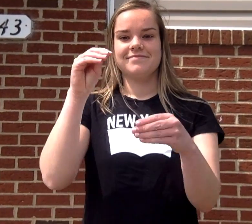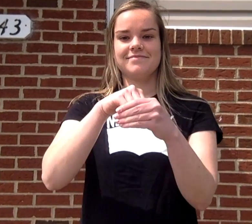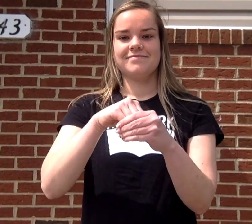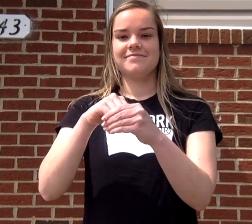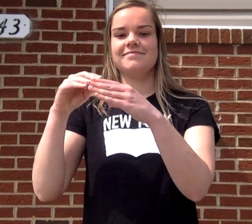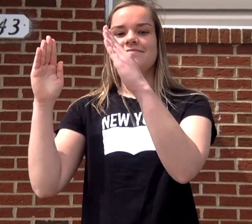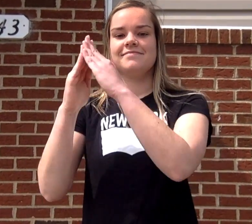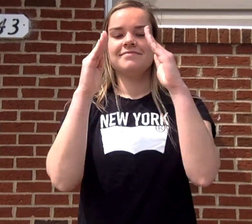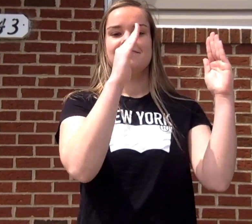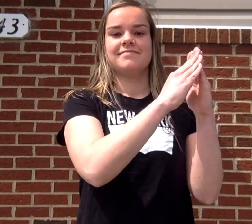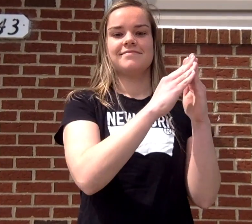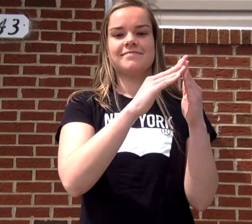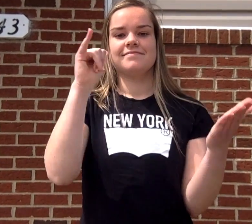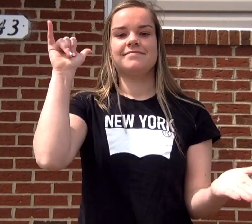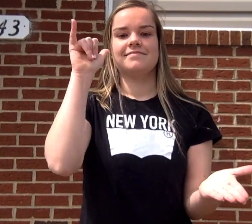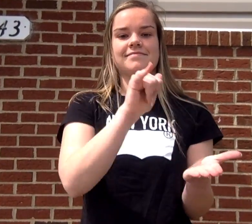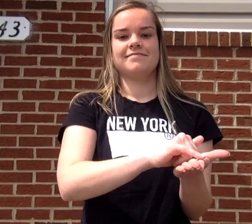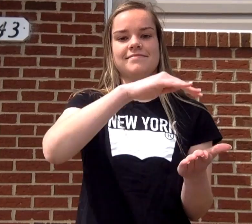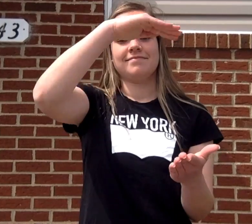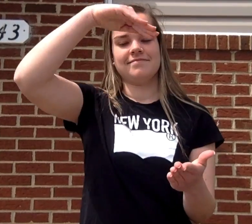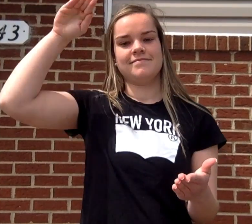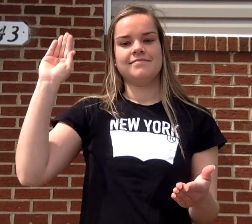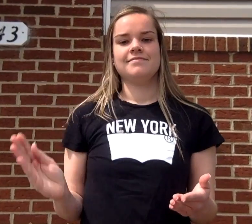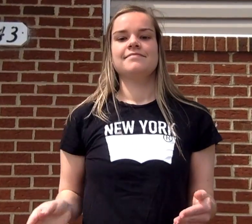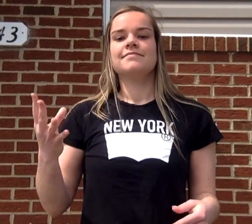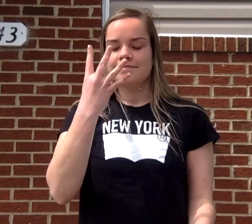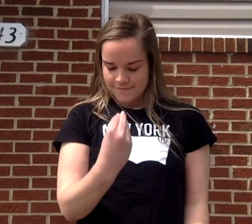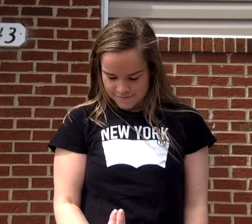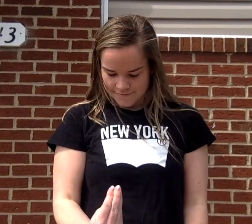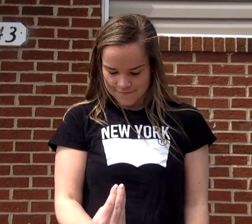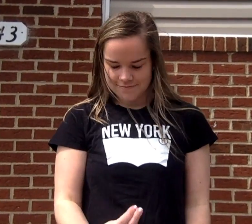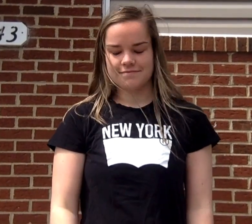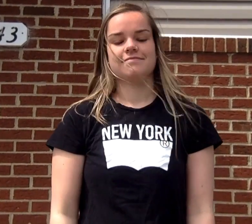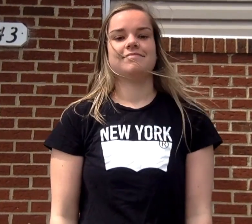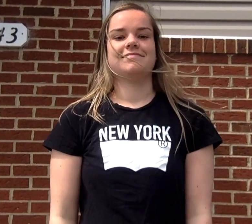in a city that never sleeps